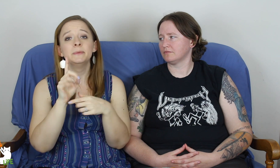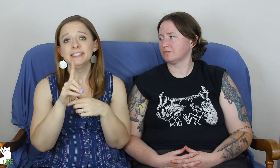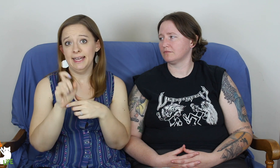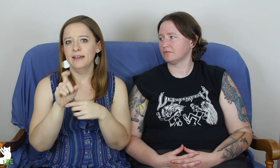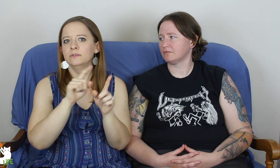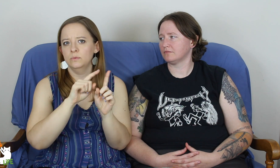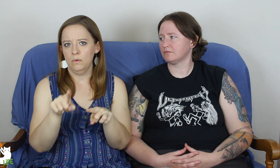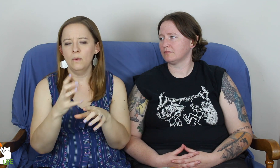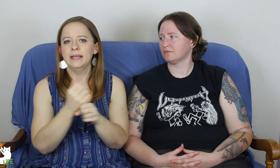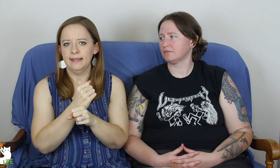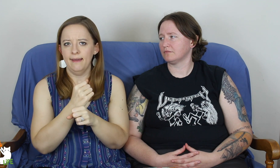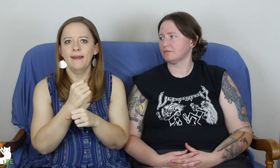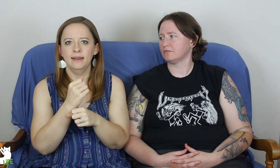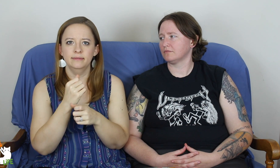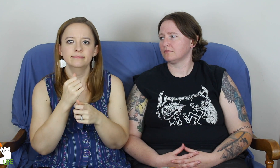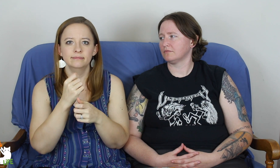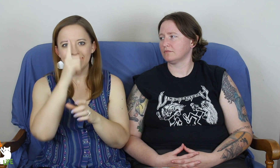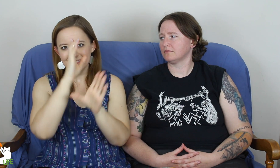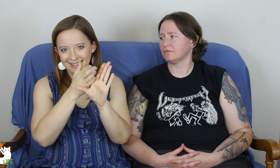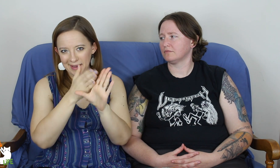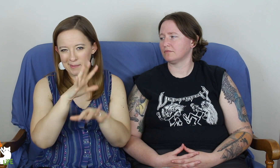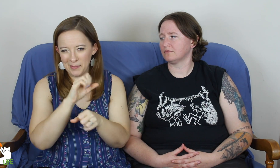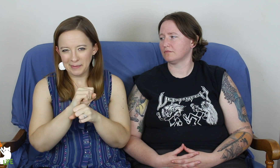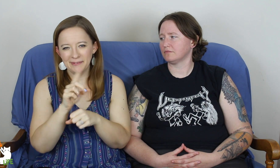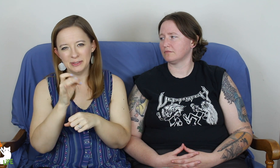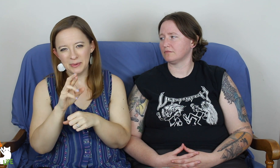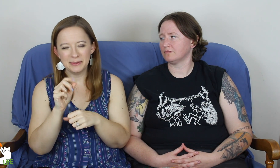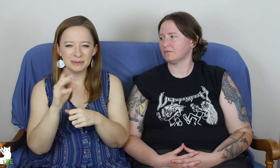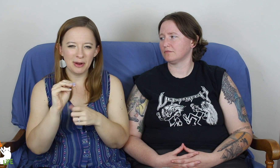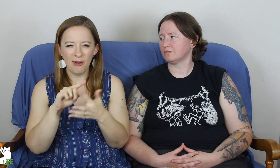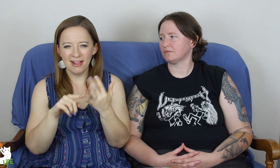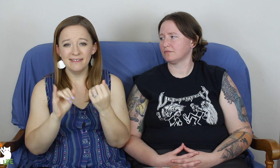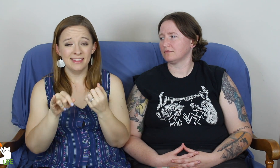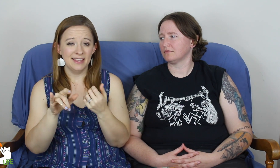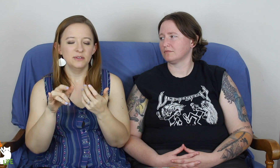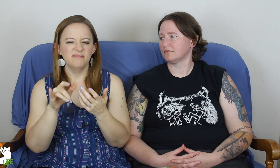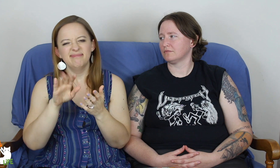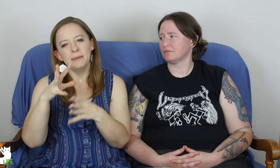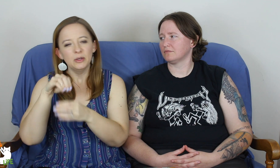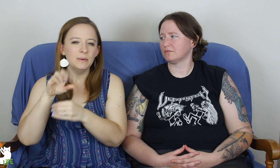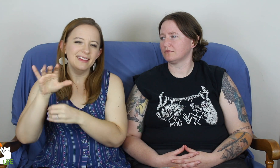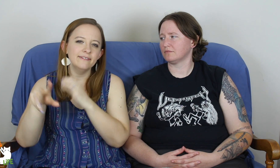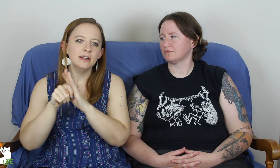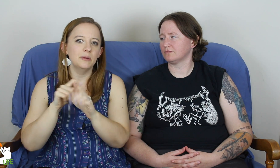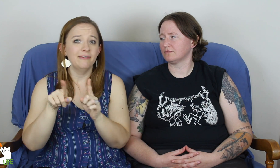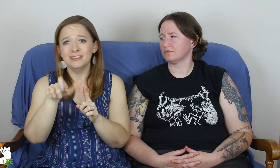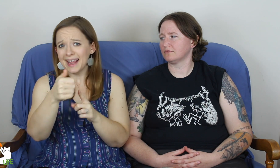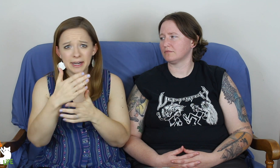We did have to go and have a psych appointment for the donor sperm, but that will be included in the other video.